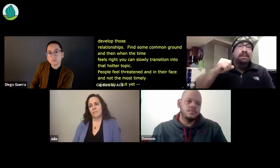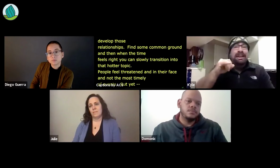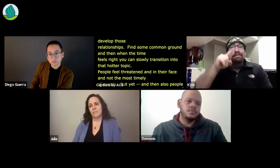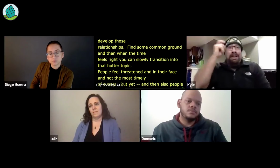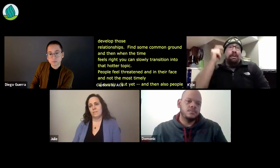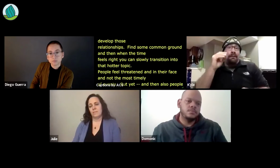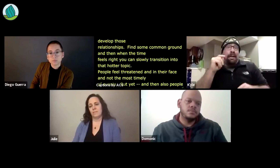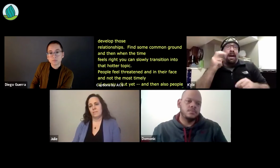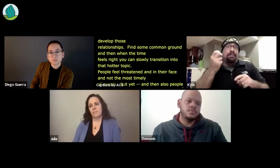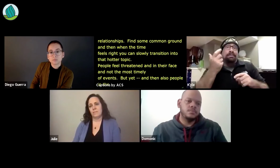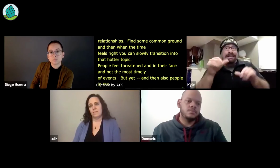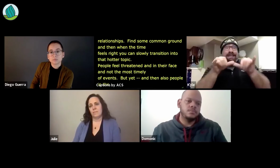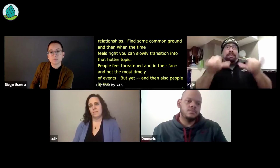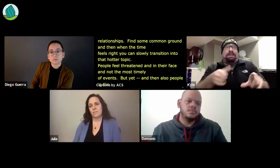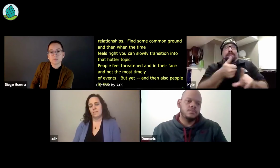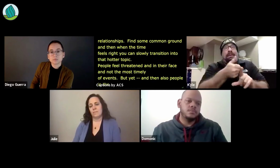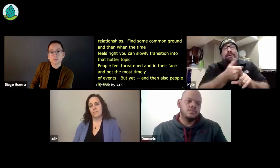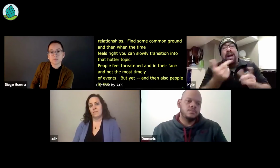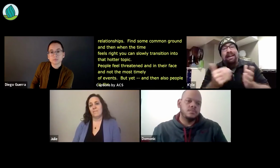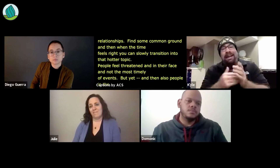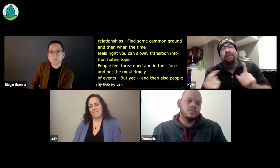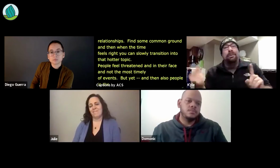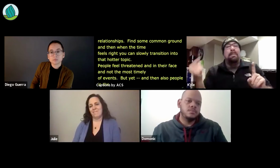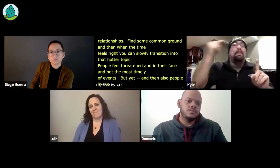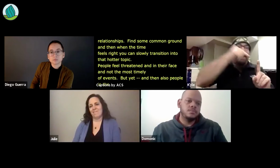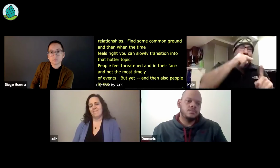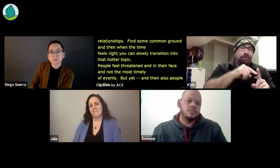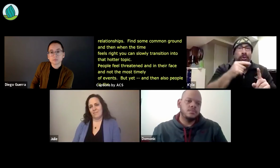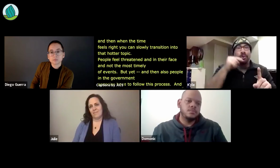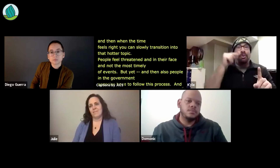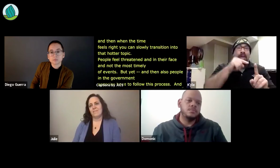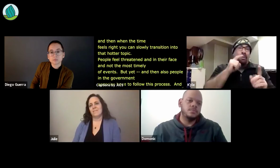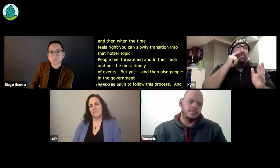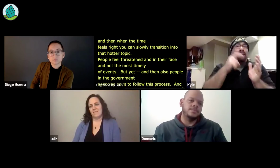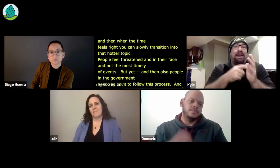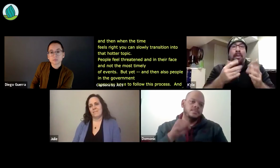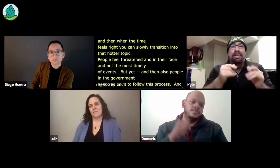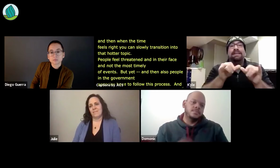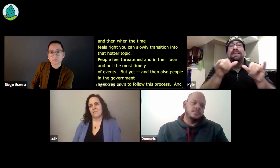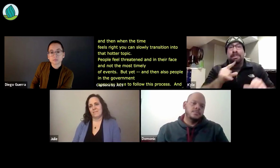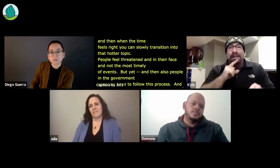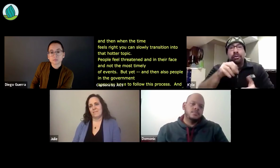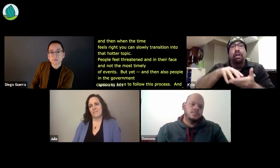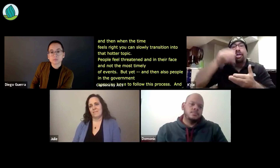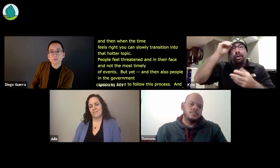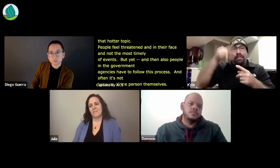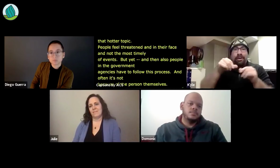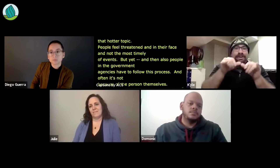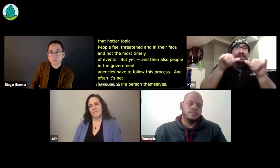It's the system itself, and they have to follow this specific pattern and their system.